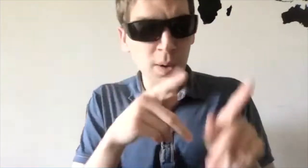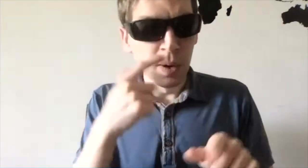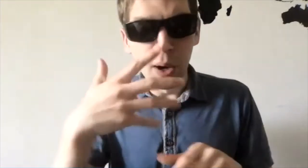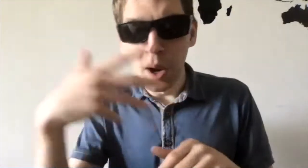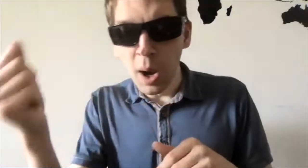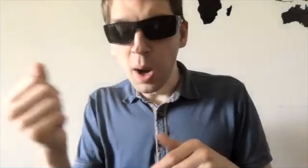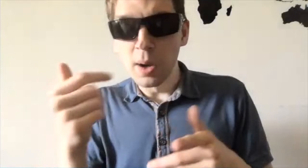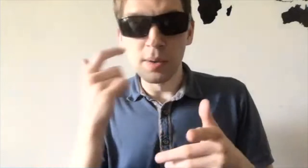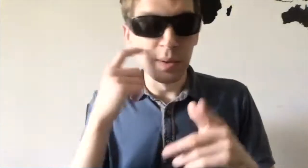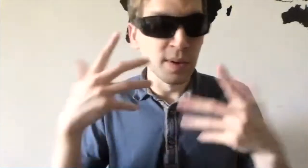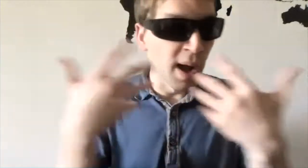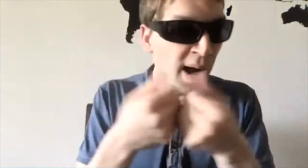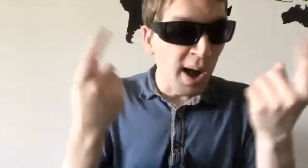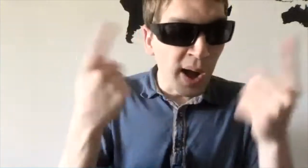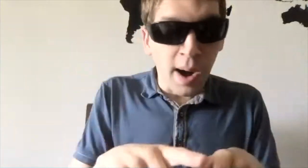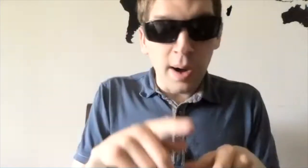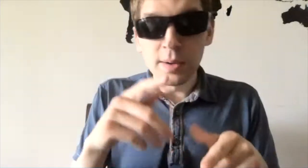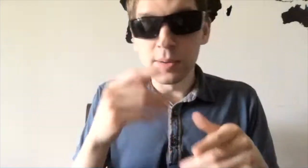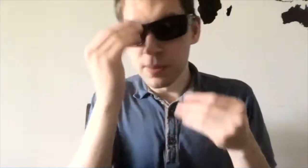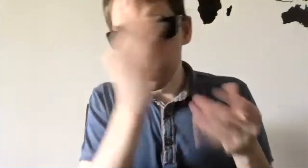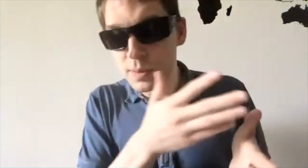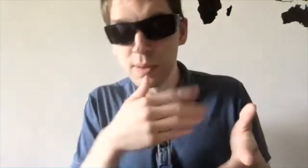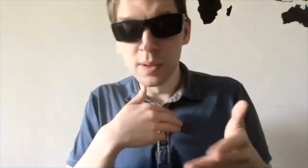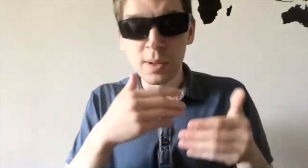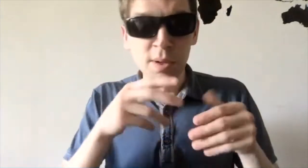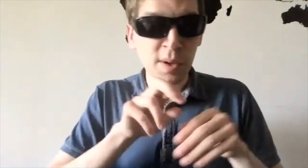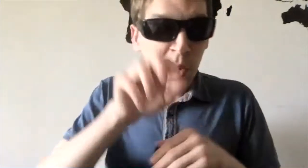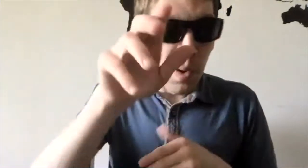You're giving us information. You're telling us where you're going, what's happening.